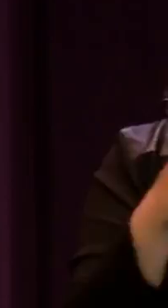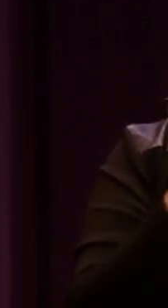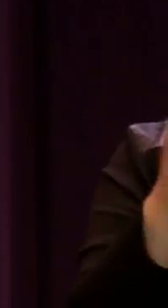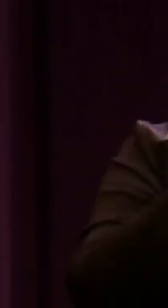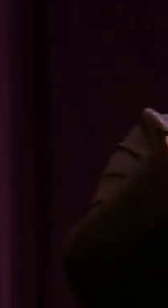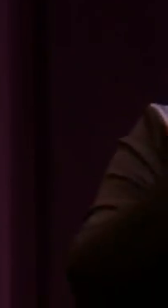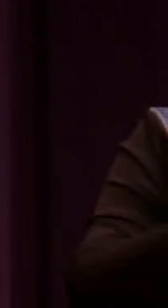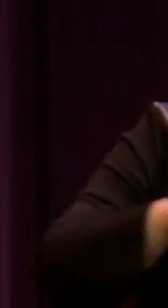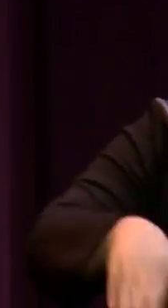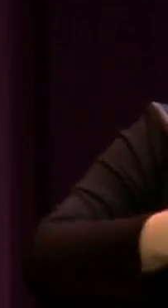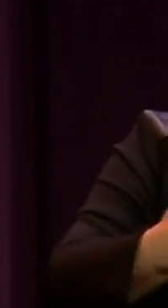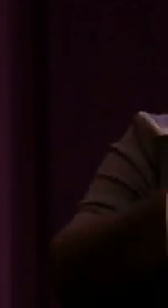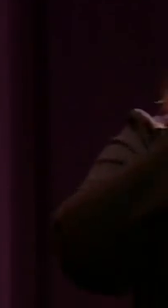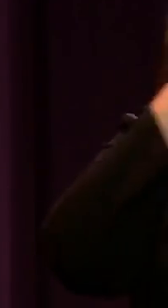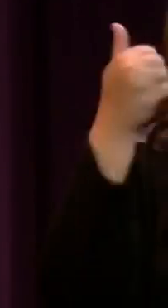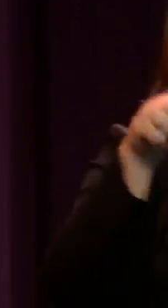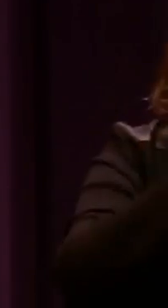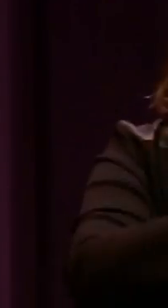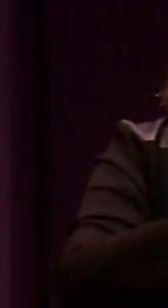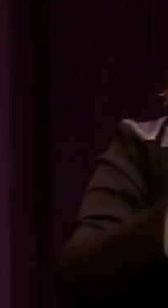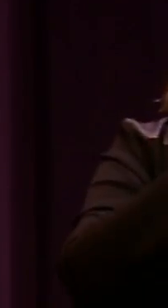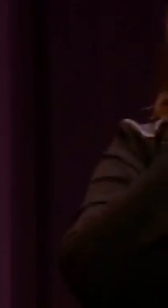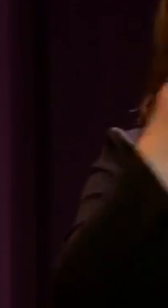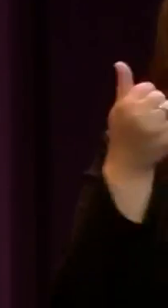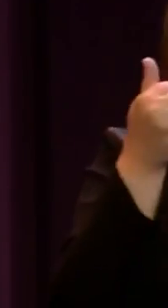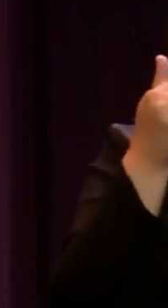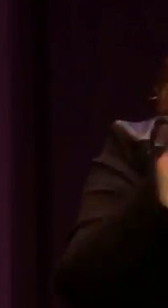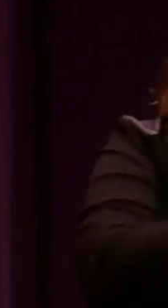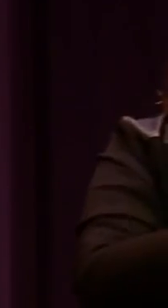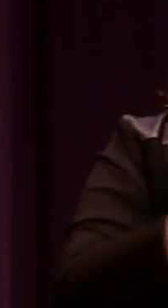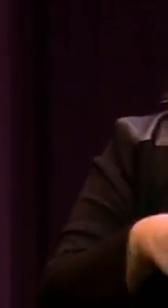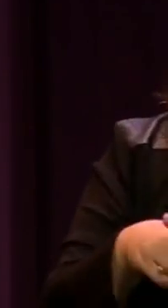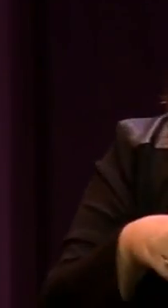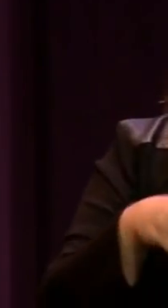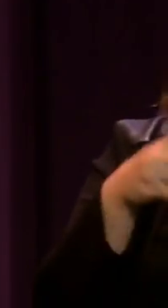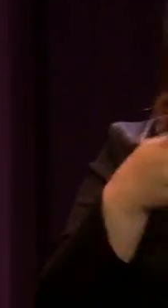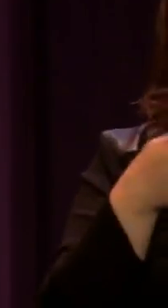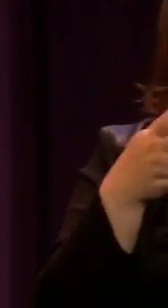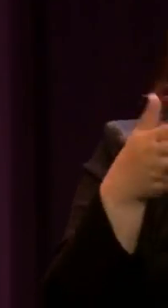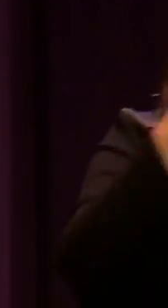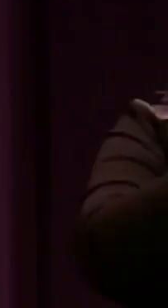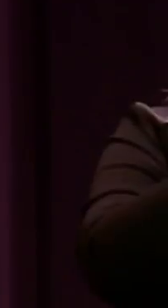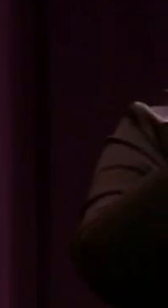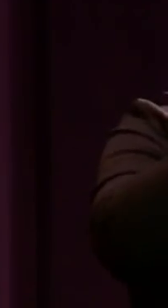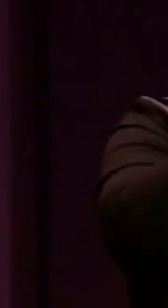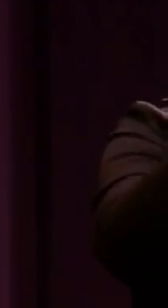ALL OF THE BEST PRACTICES AND PRINCIPLES WE KNOW FROM WELL-ORGANIZED STATE GOVERNMENTS.